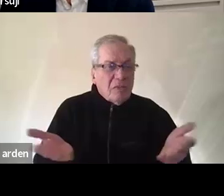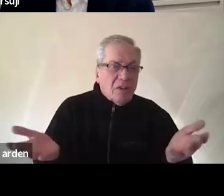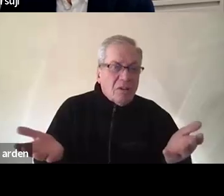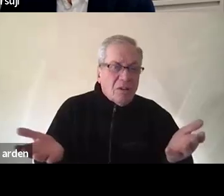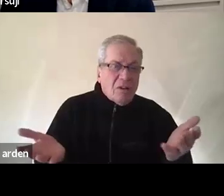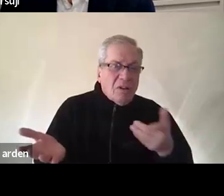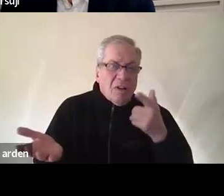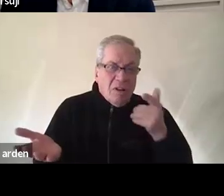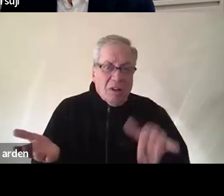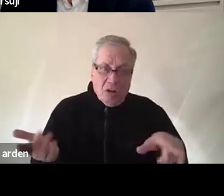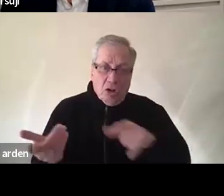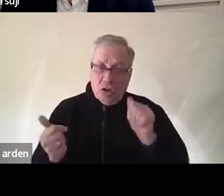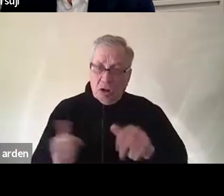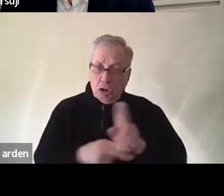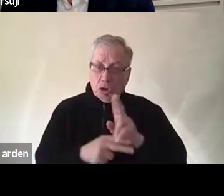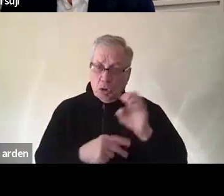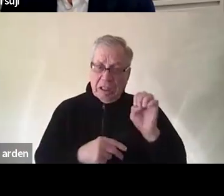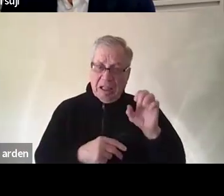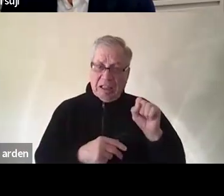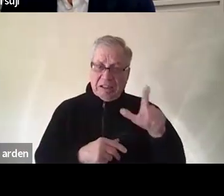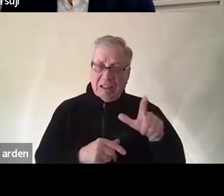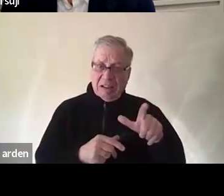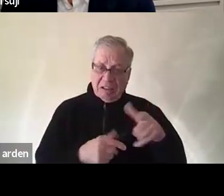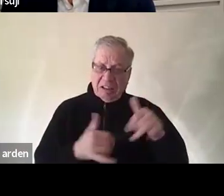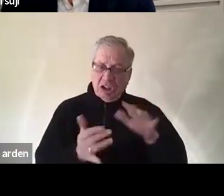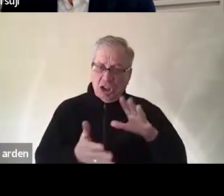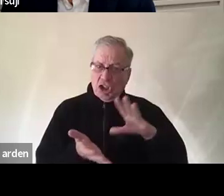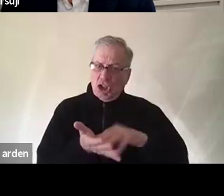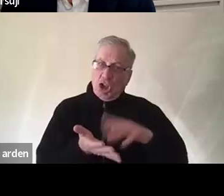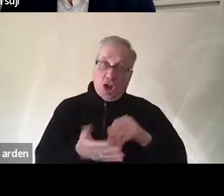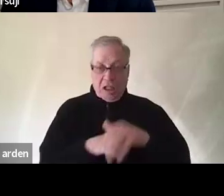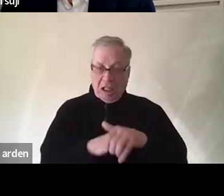they are still learning English per se